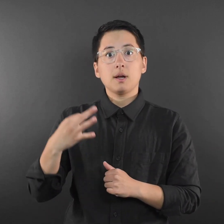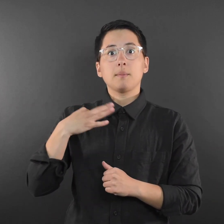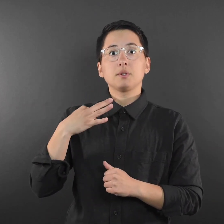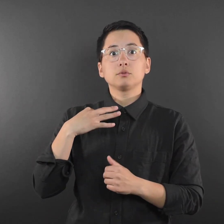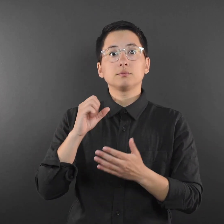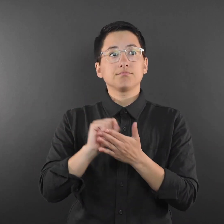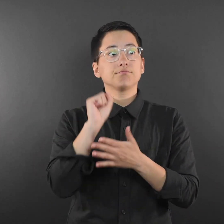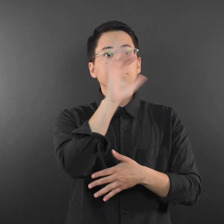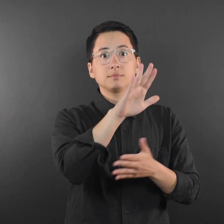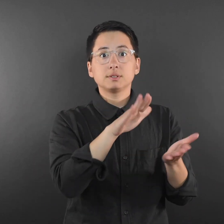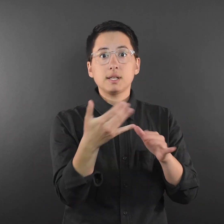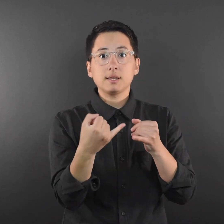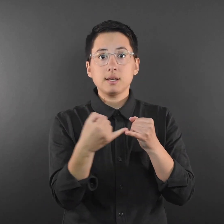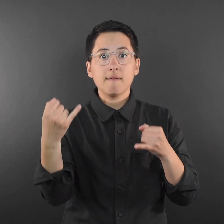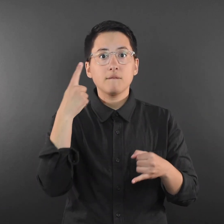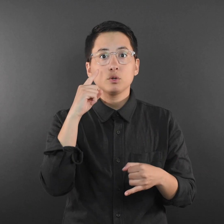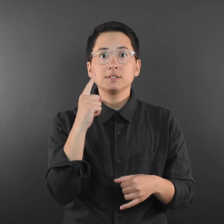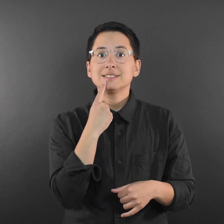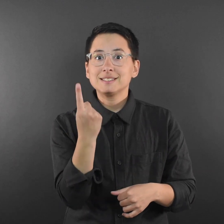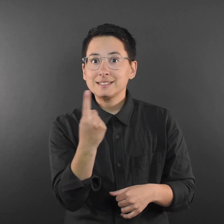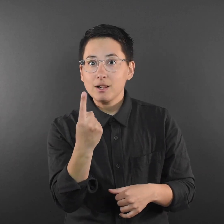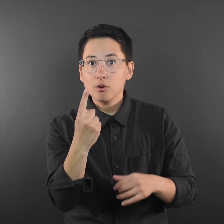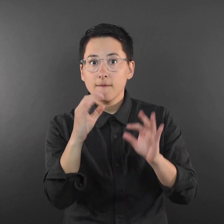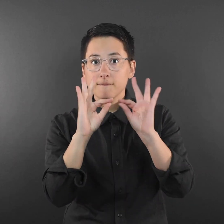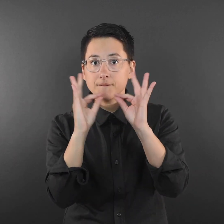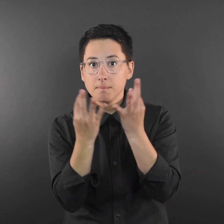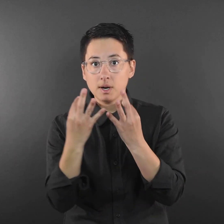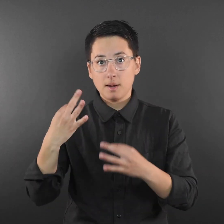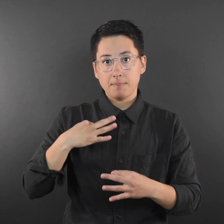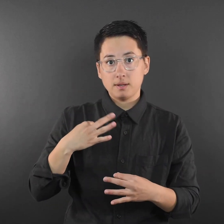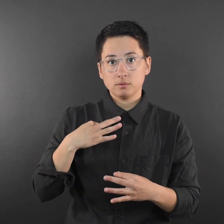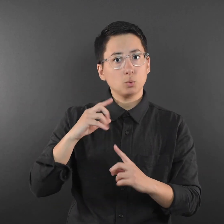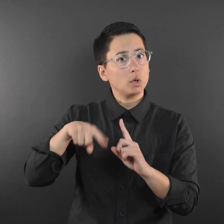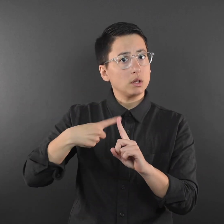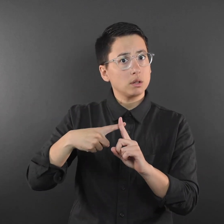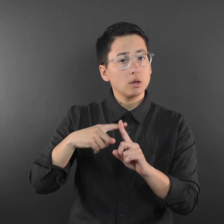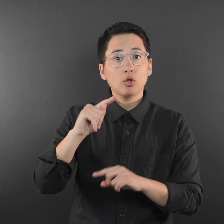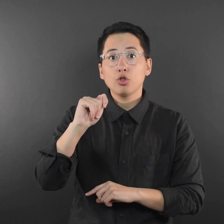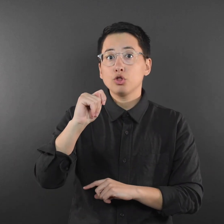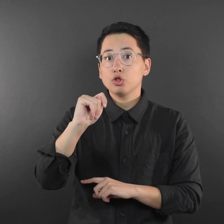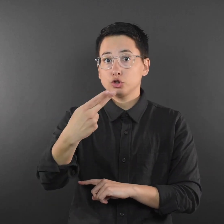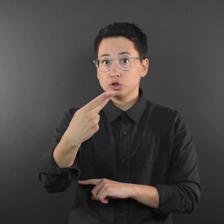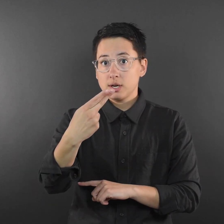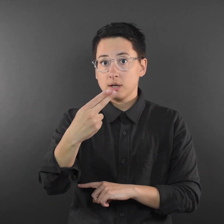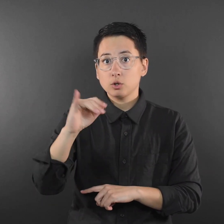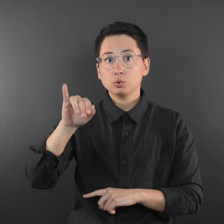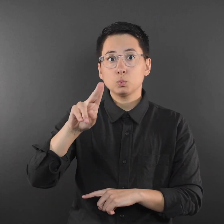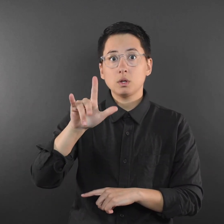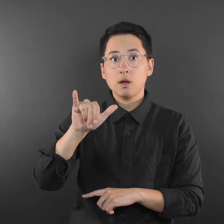The submission deadline for single family applicants is Thursday, July 14, 2022.